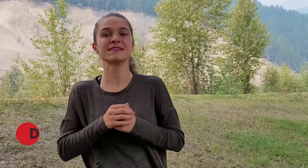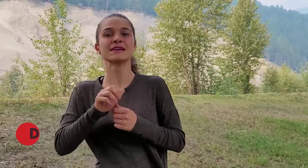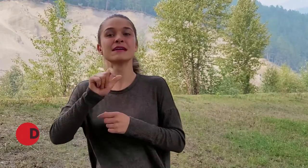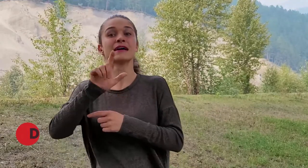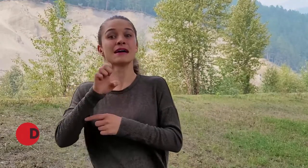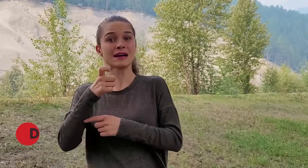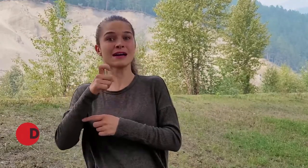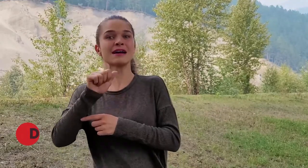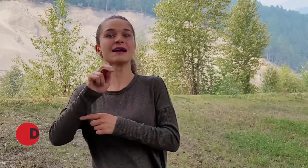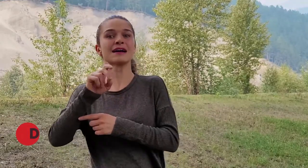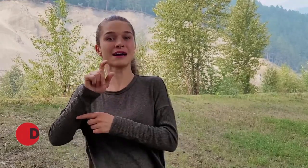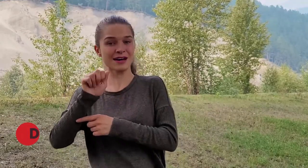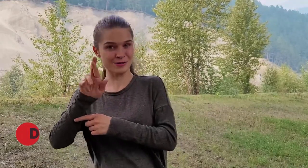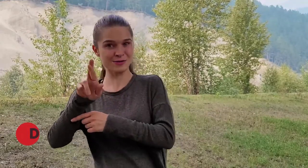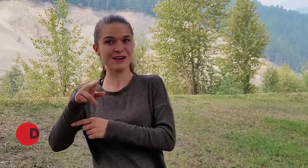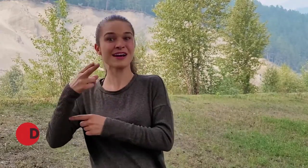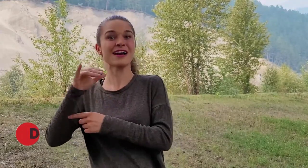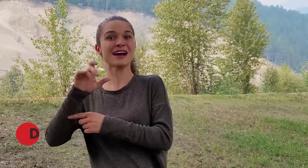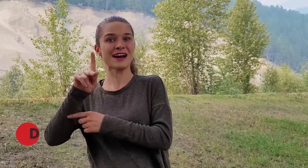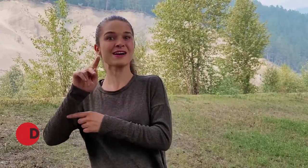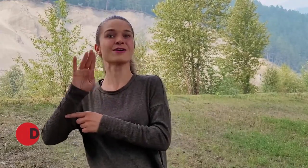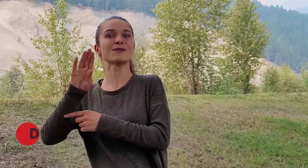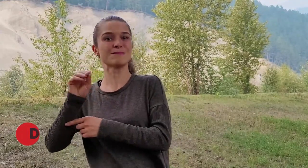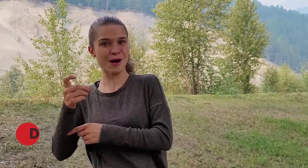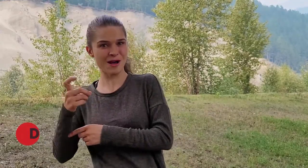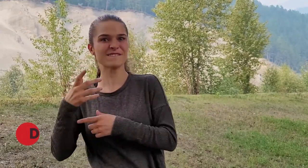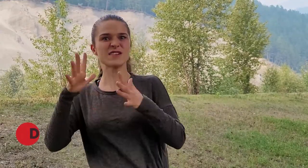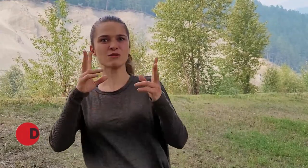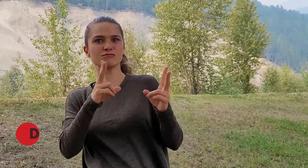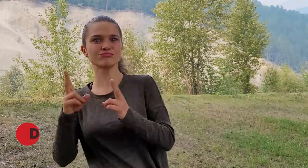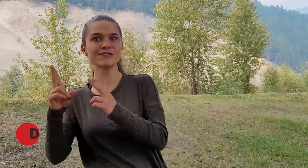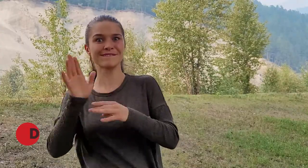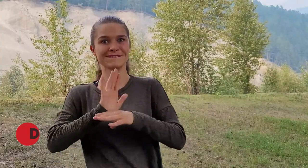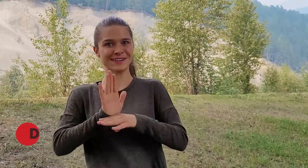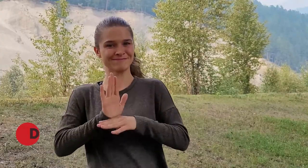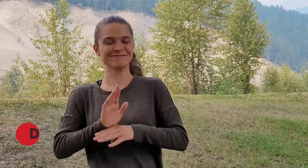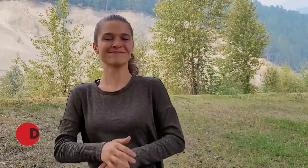Alexandra Hickox edited that video.